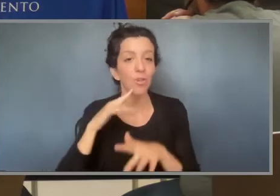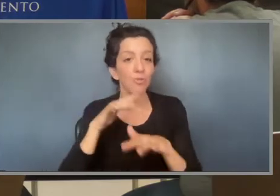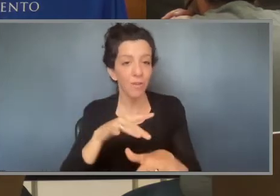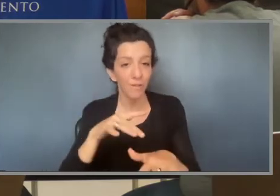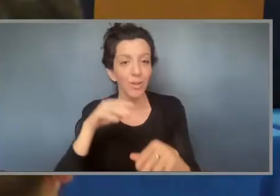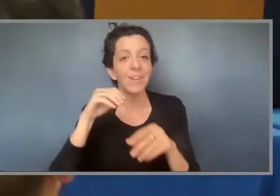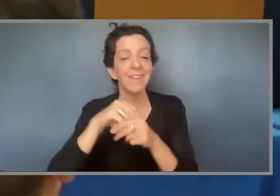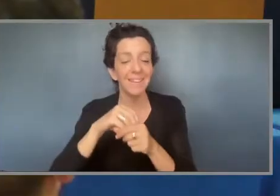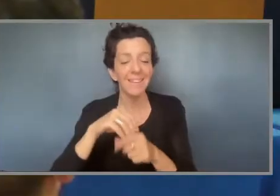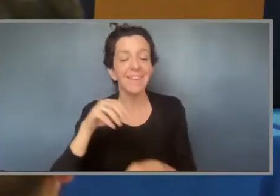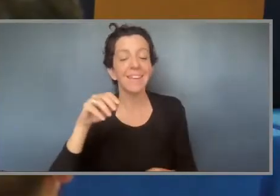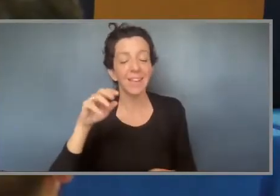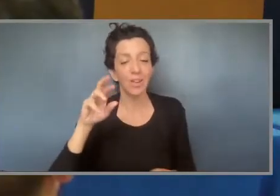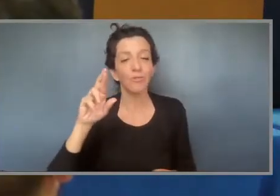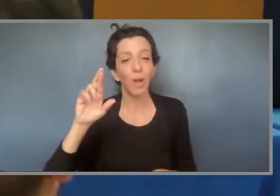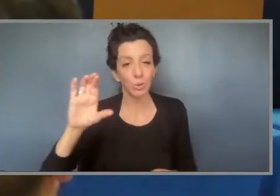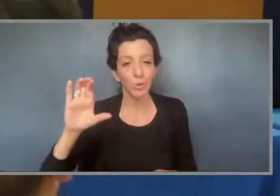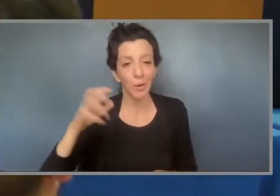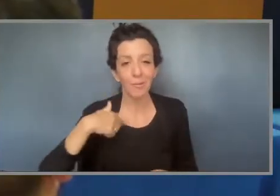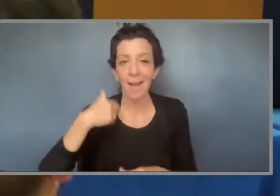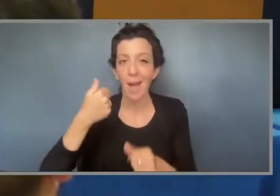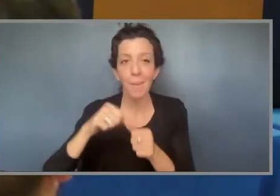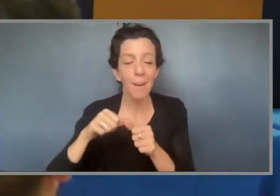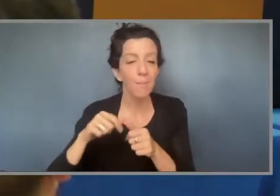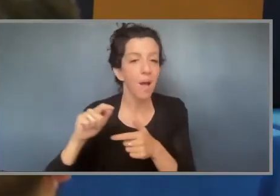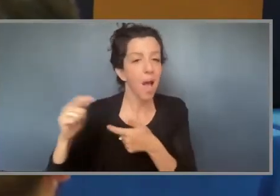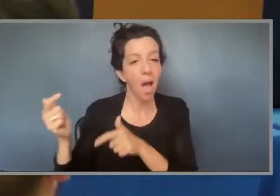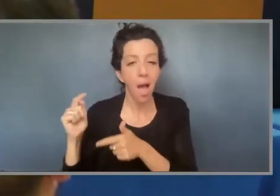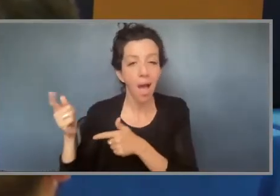Studio: used to live on klamath river in rancho cordova and just kind of the back and forth, and I remember this discussions.